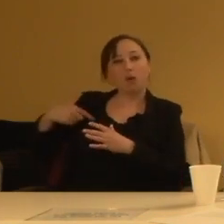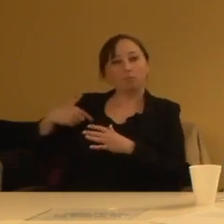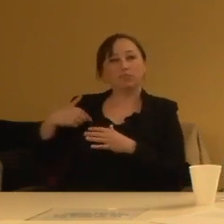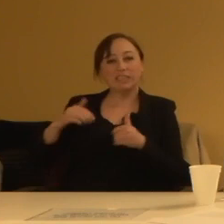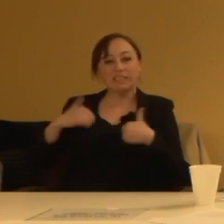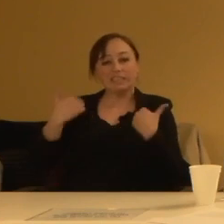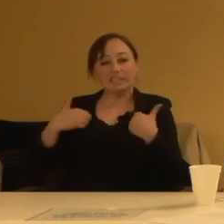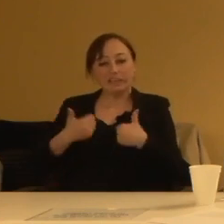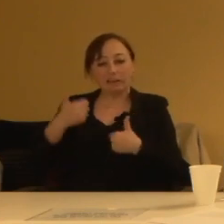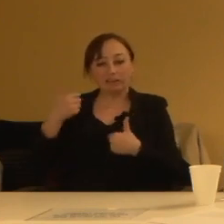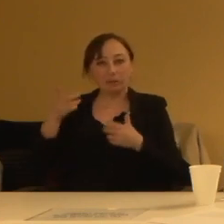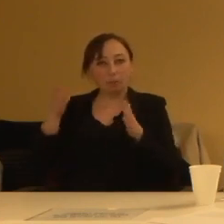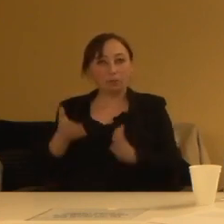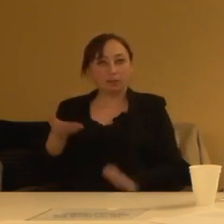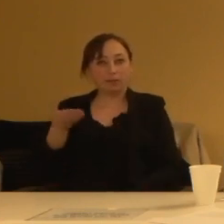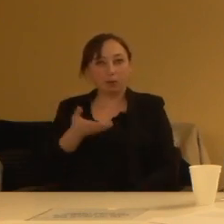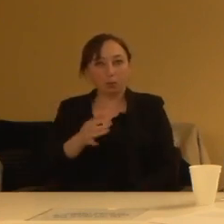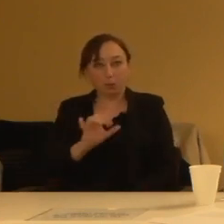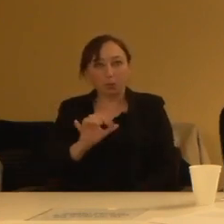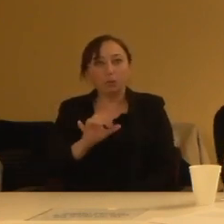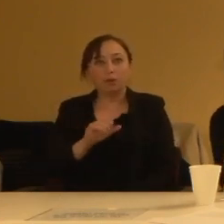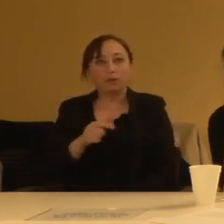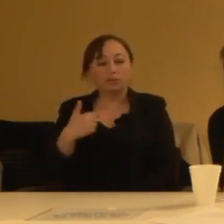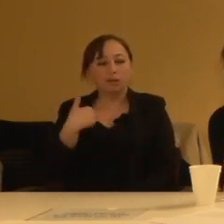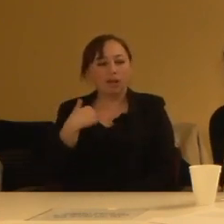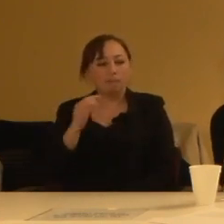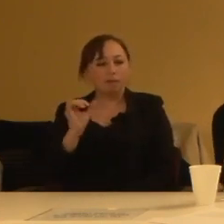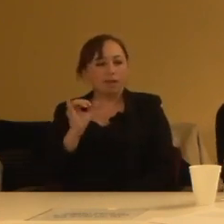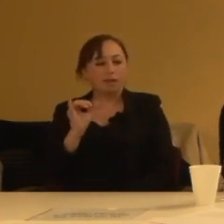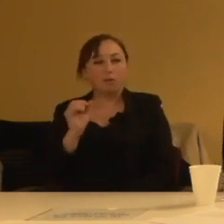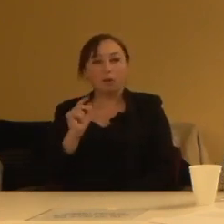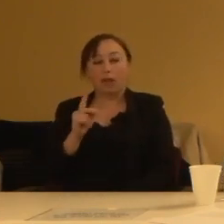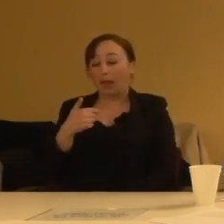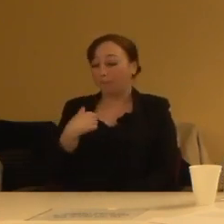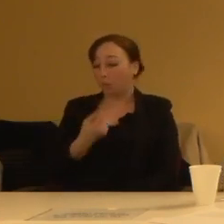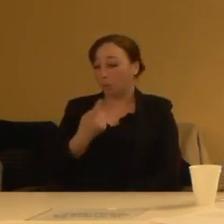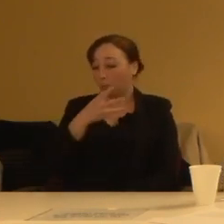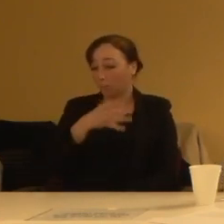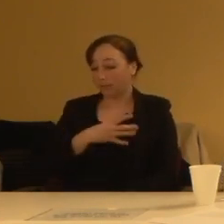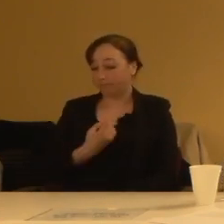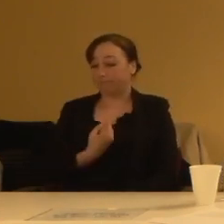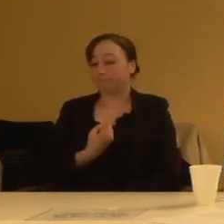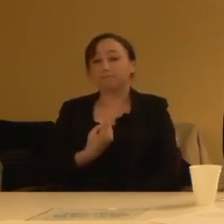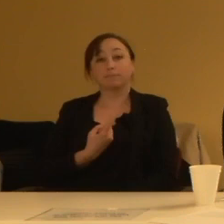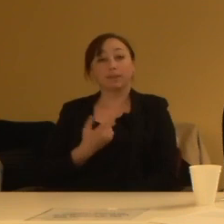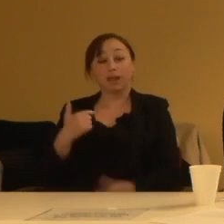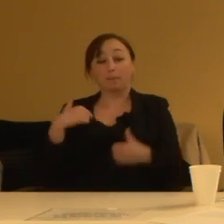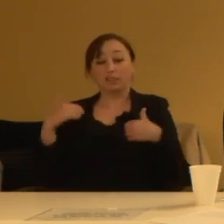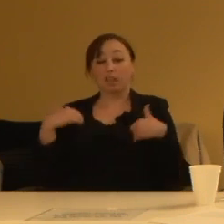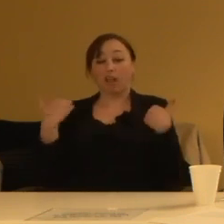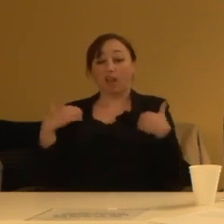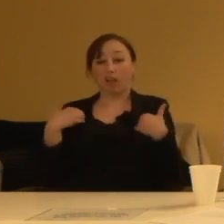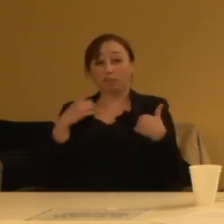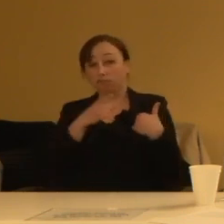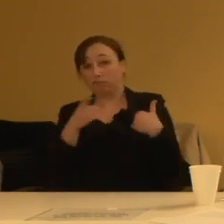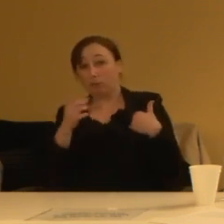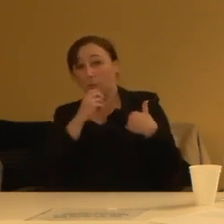So I was like, "Okay, I'm the one woman in the room and I'm a lot younger than everyone else, and I've kind of been hired